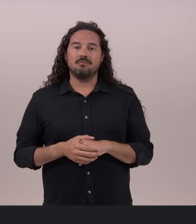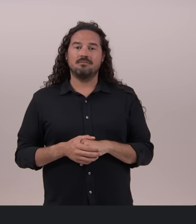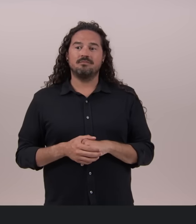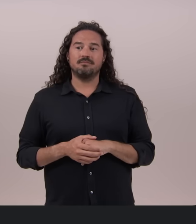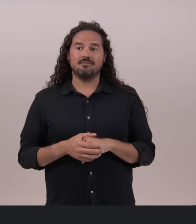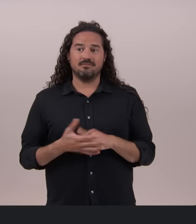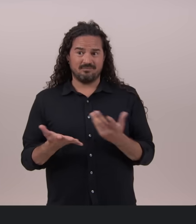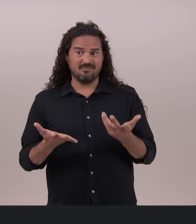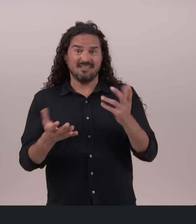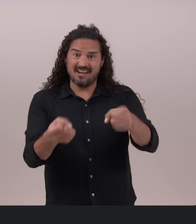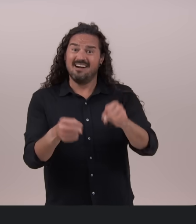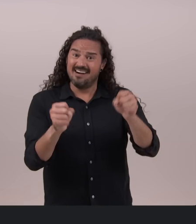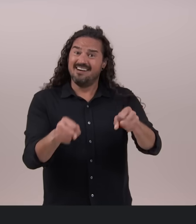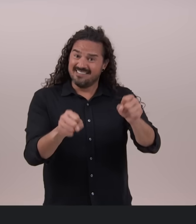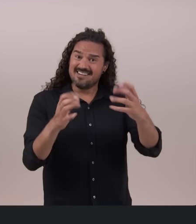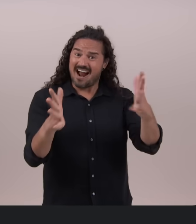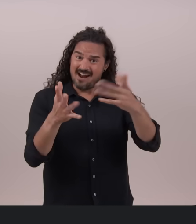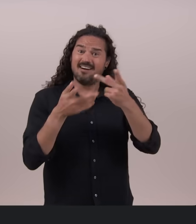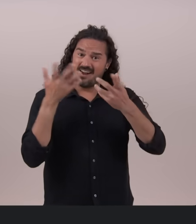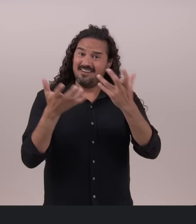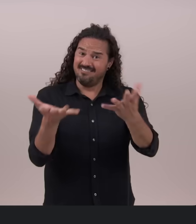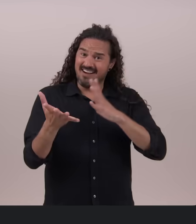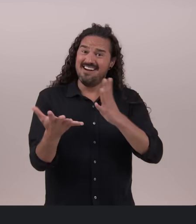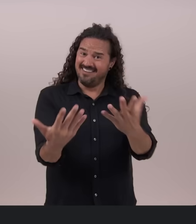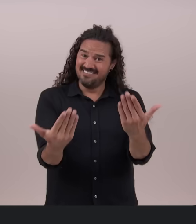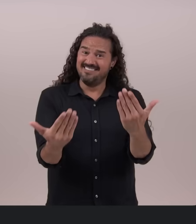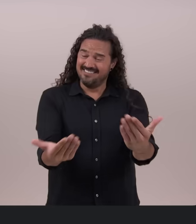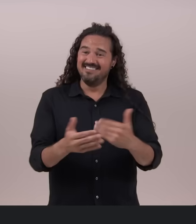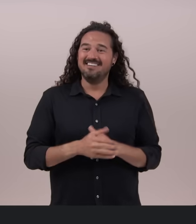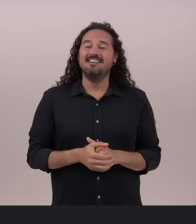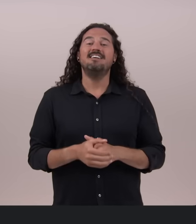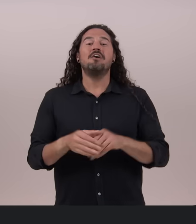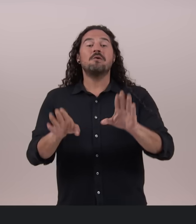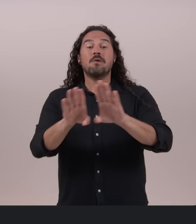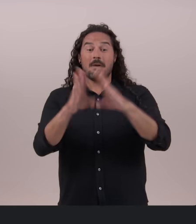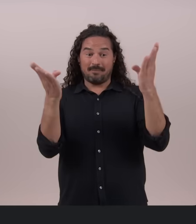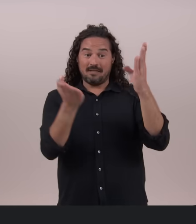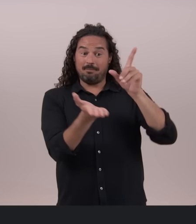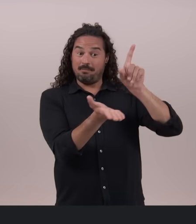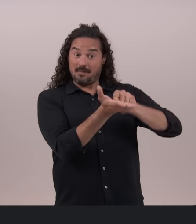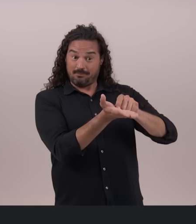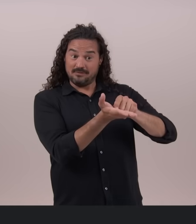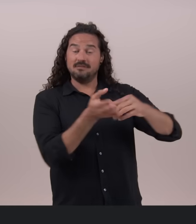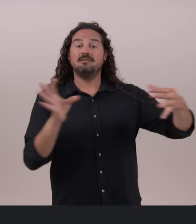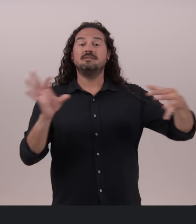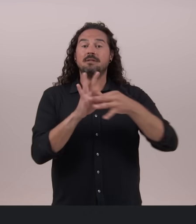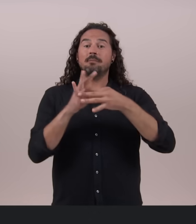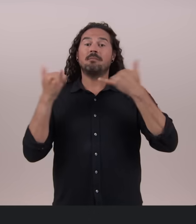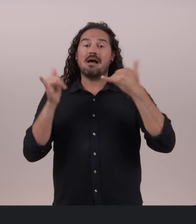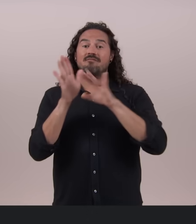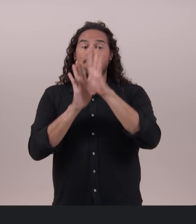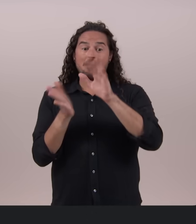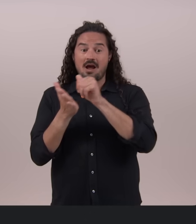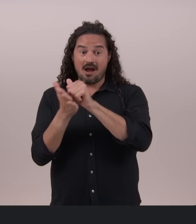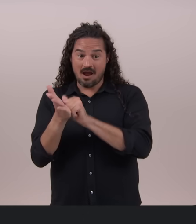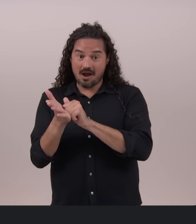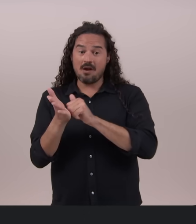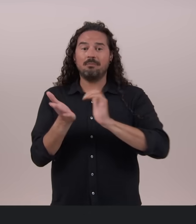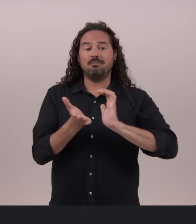Keep clapping! I just open Publish, connect my Play Developer Account, and push the app straight to the test track in minutes.